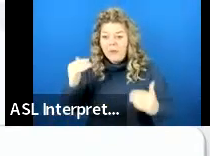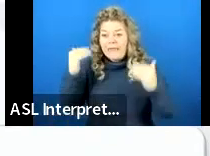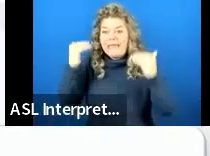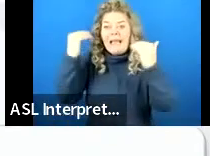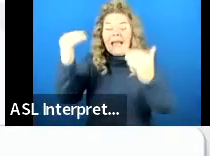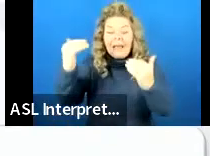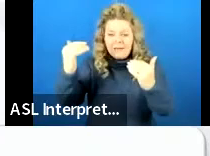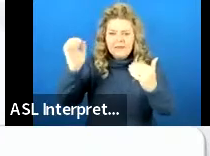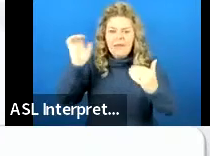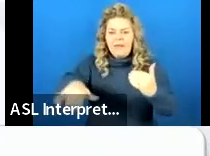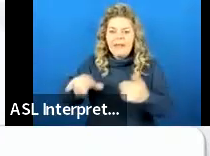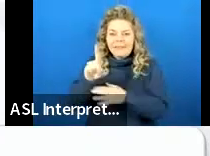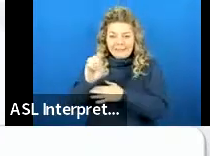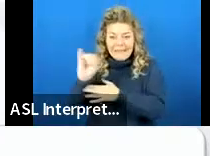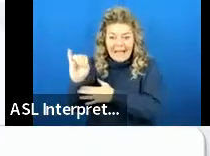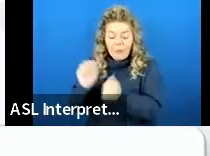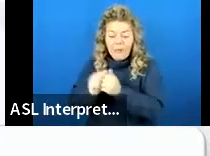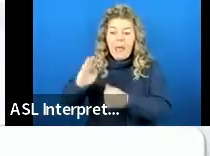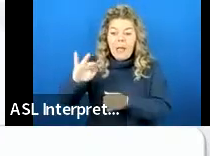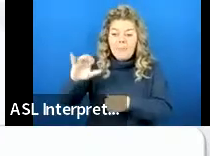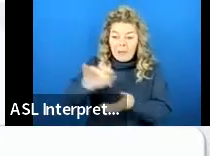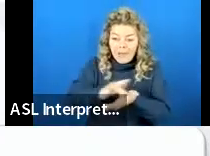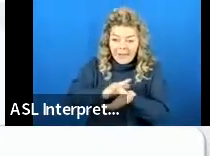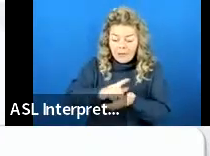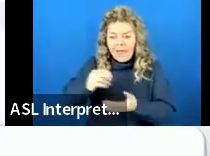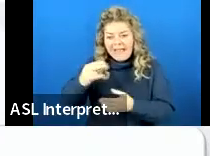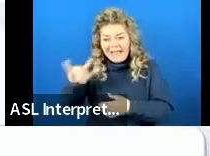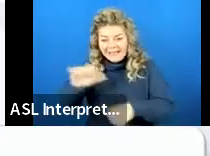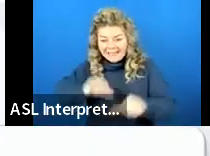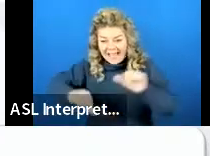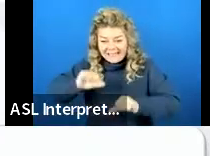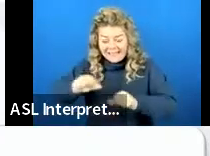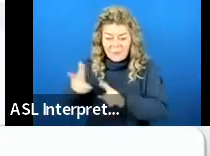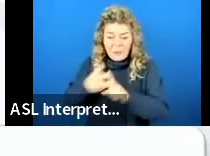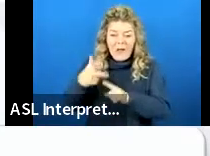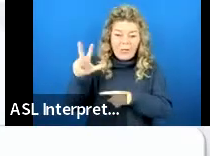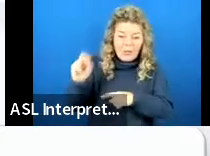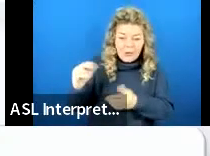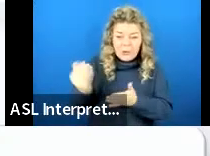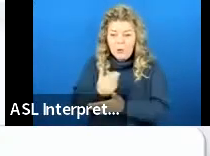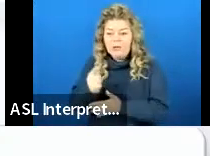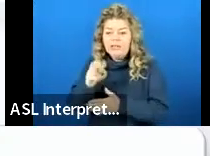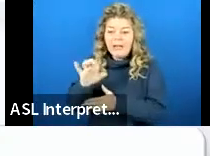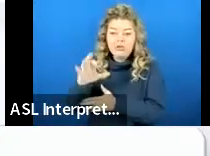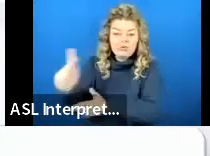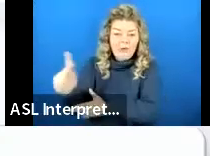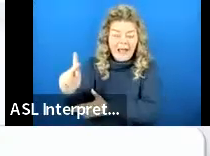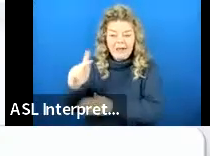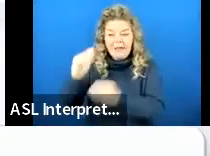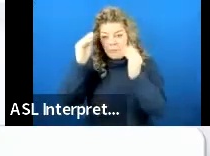and inclusion in biomedical and health sciences. By recruiting 30 new tenure track assistant professors across 11 schools